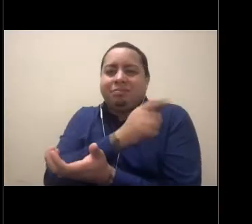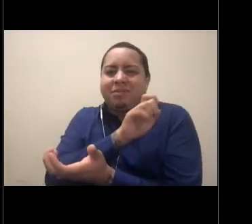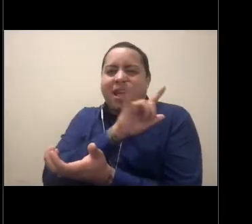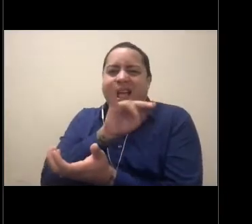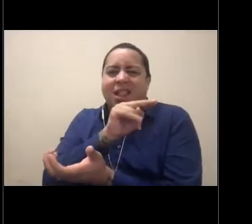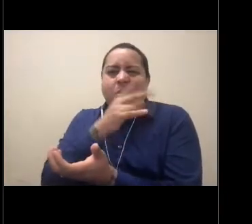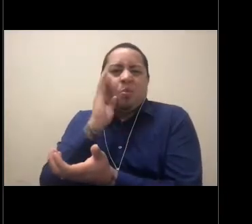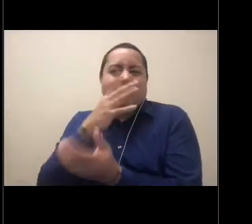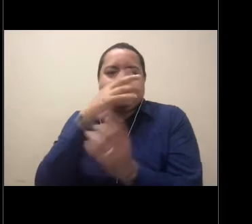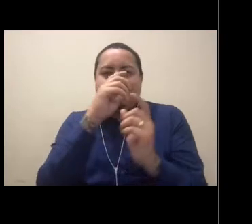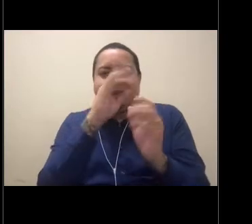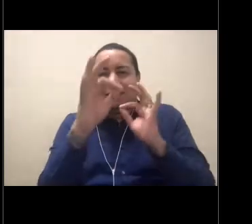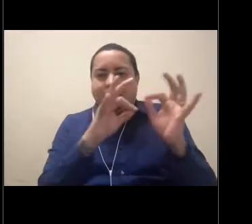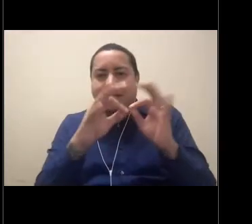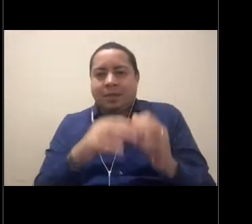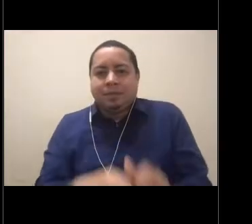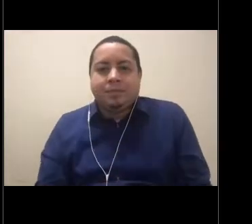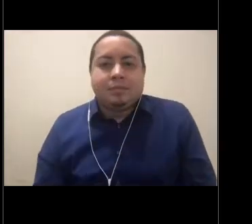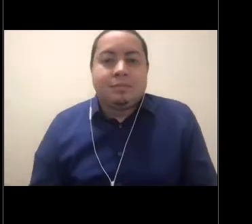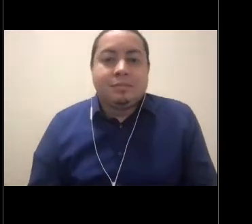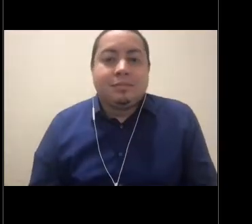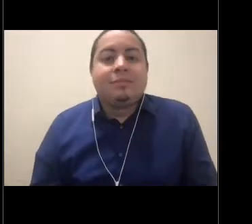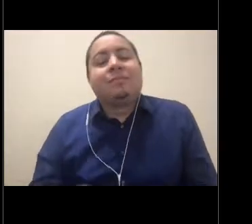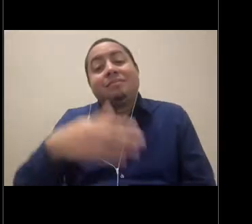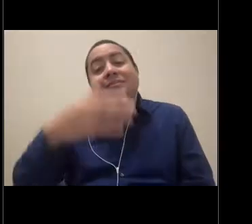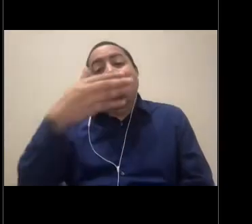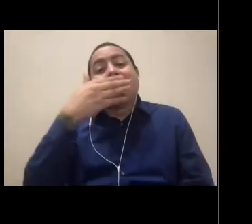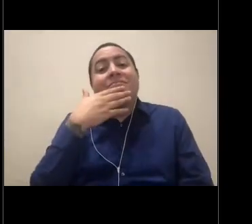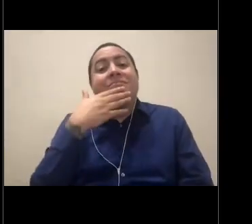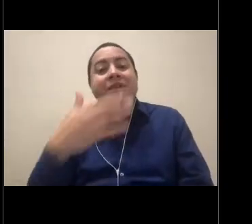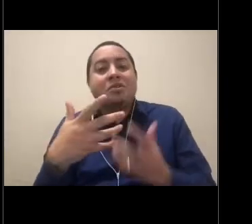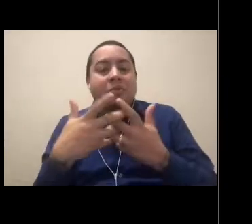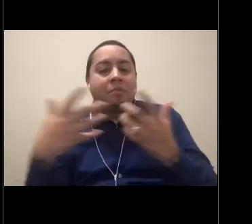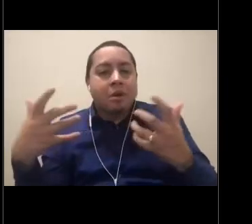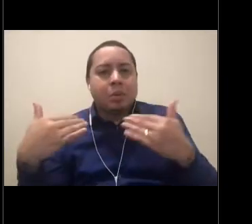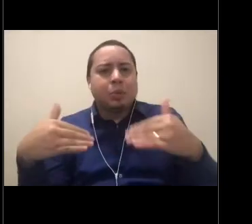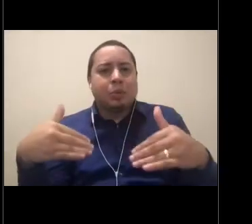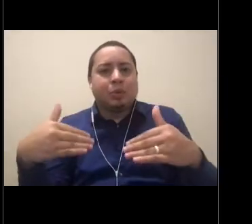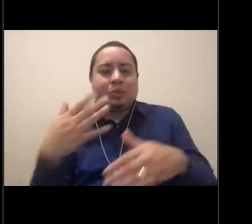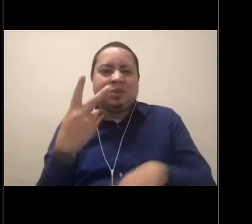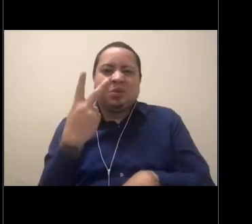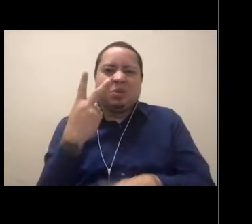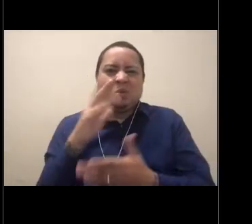Thank you very much, Chris. Wow, two whole school buses can fit into the satellite dish.